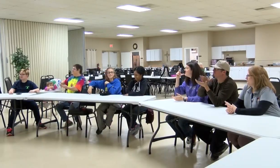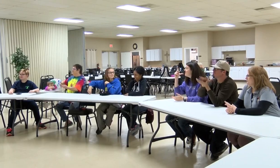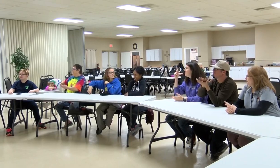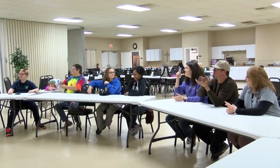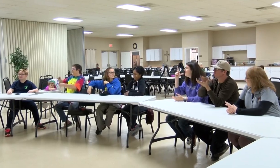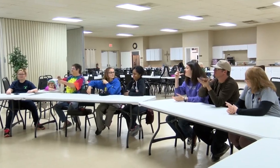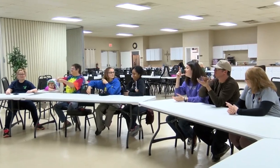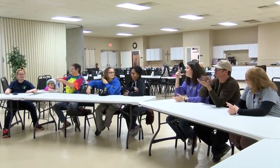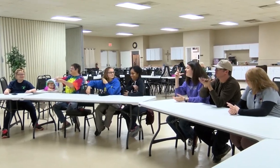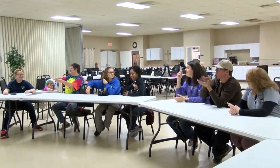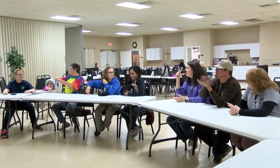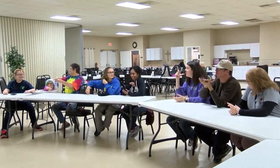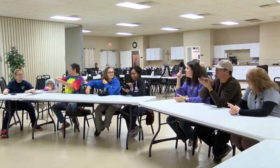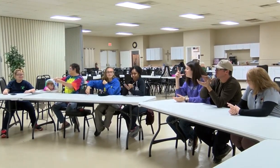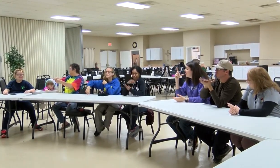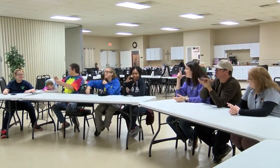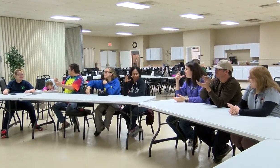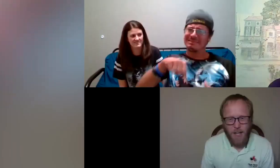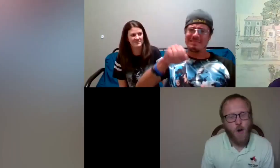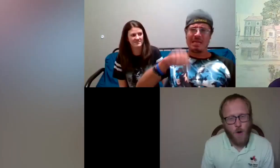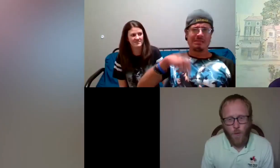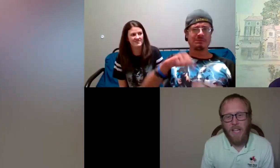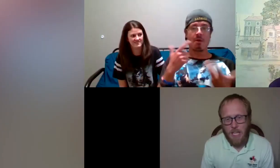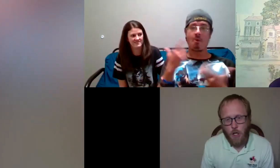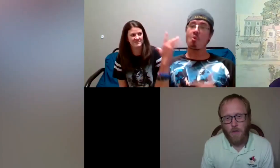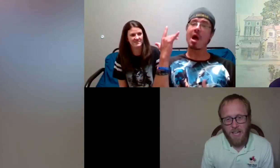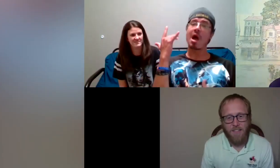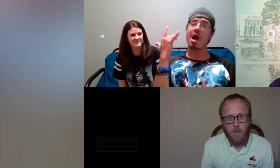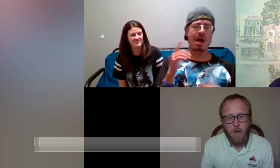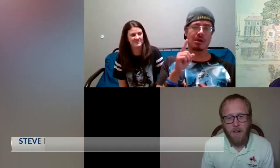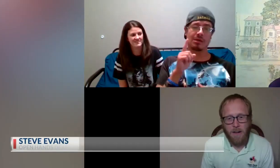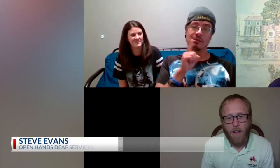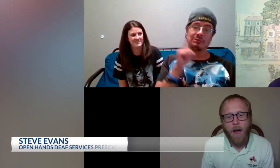GATHERINGS, WHICH HAS BEEN A HARDSHIP. (Steve Evans, Open Hands Deaf Services President) "It's really hurt the deaf community because our culture